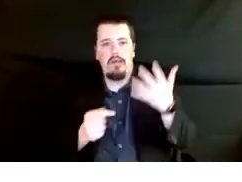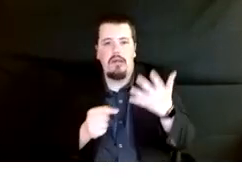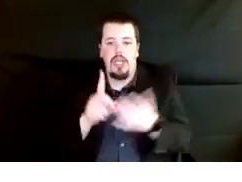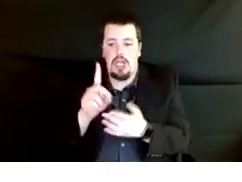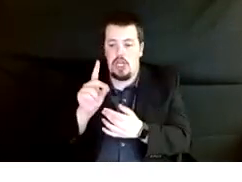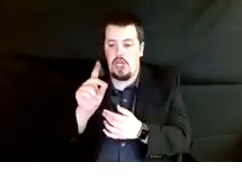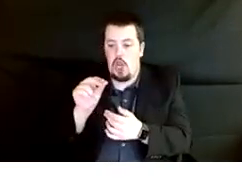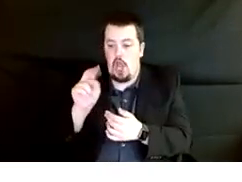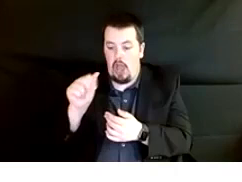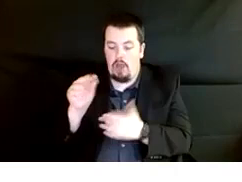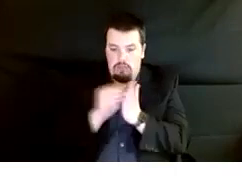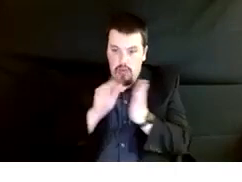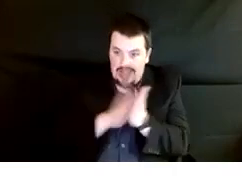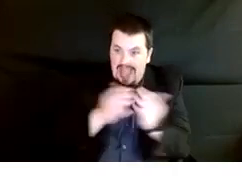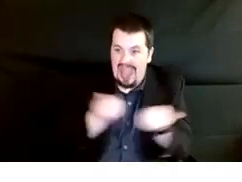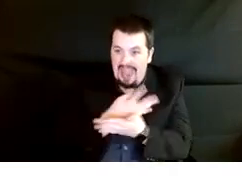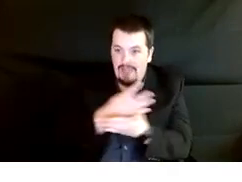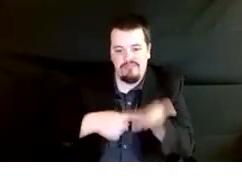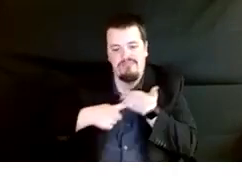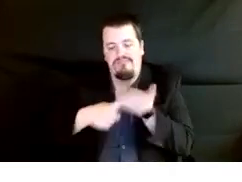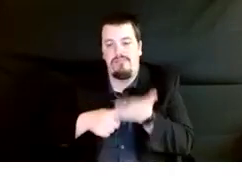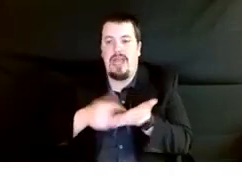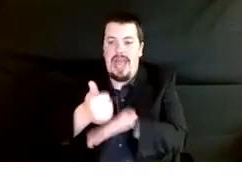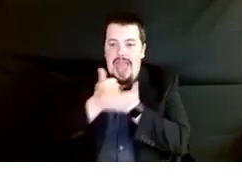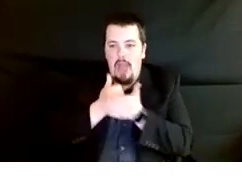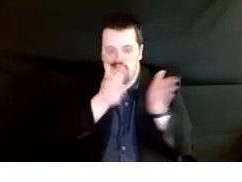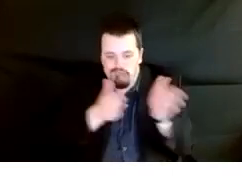wrote down what we were talking about uh and helped us organize that and helped us put together